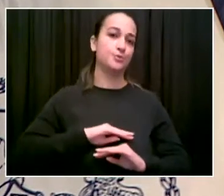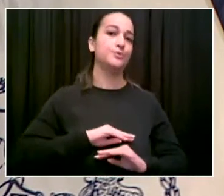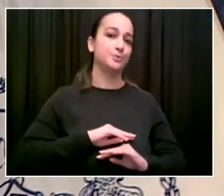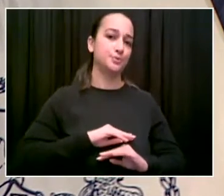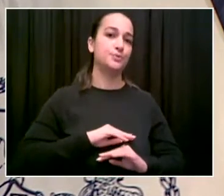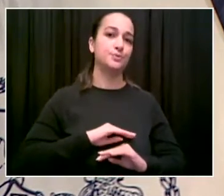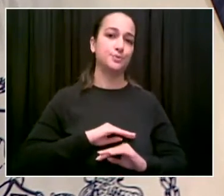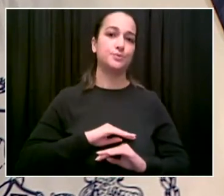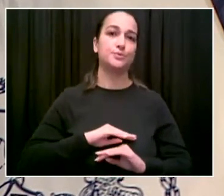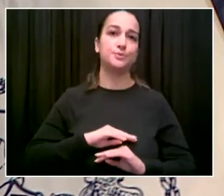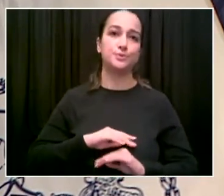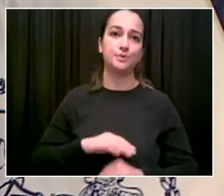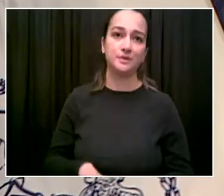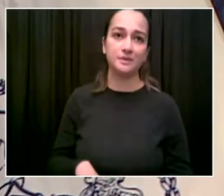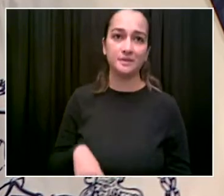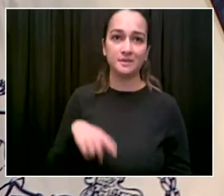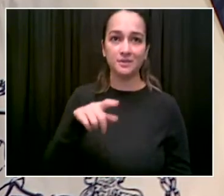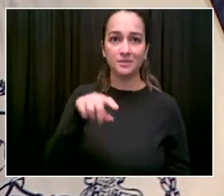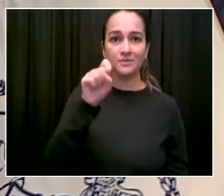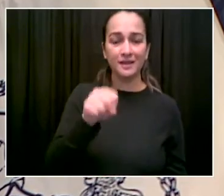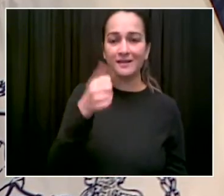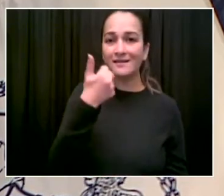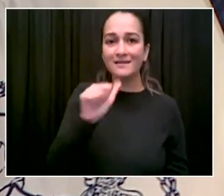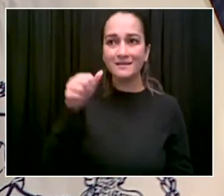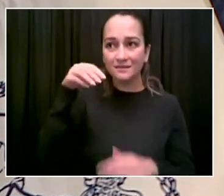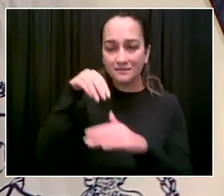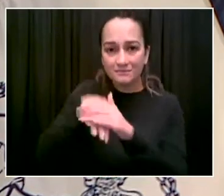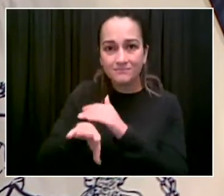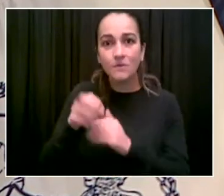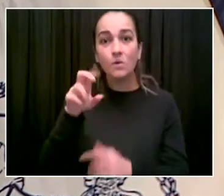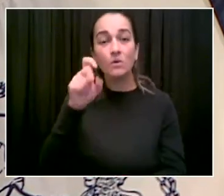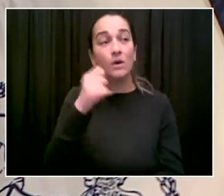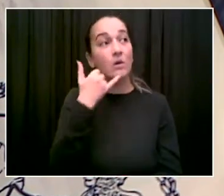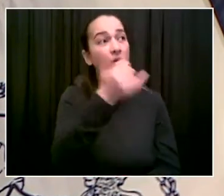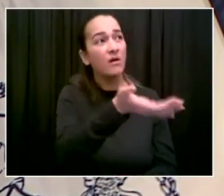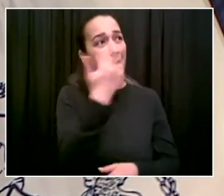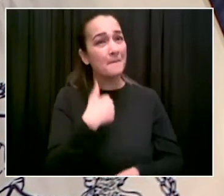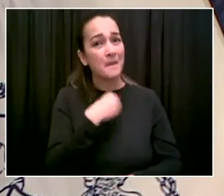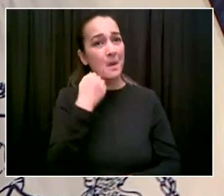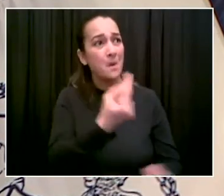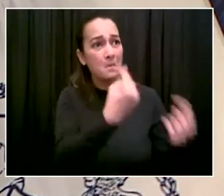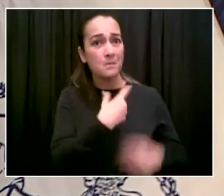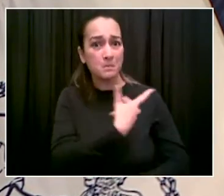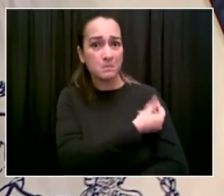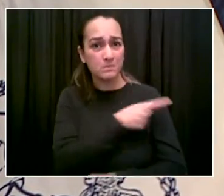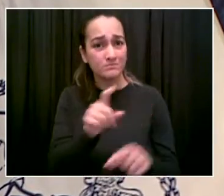YOU WANT TO VACCINATE OR TO COME TO YOUR HOME AND PROVIDE AVCCINATOINST O THE FAMILY, WE